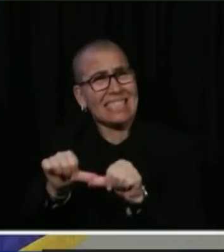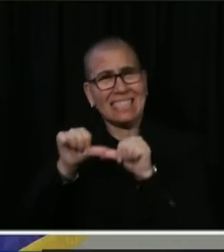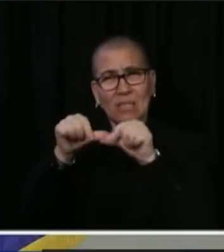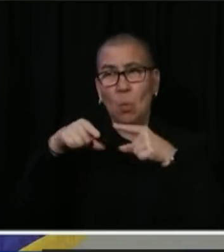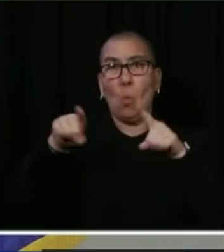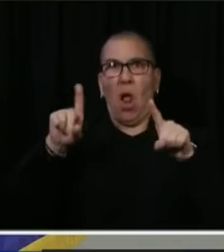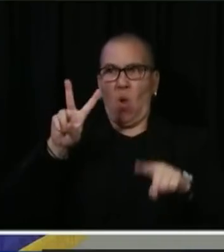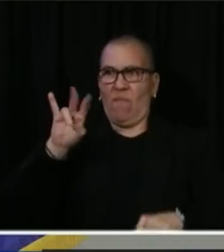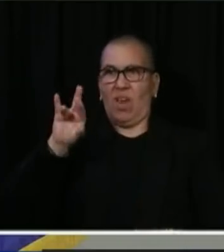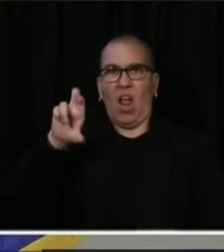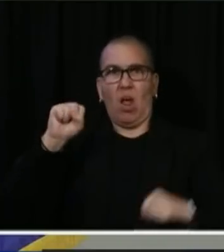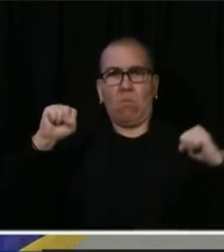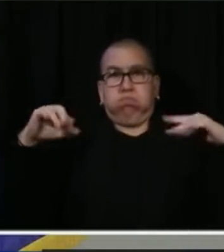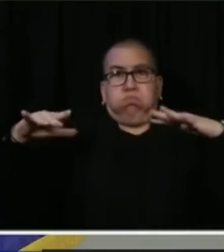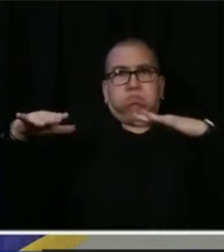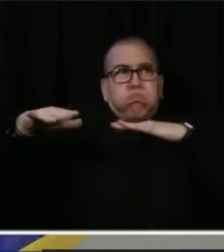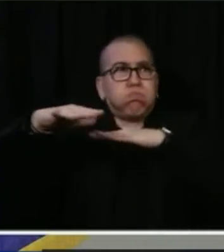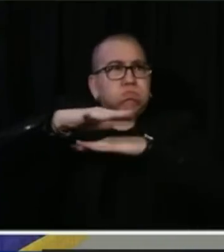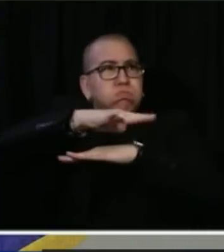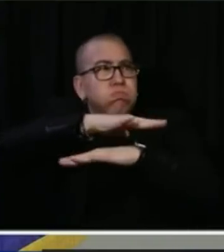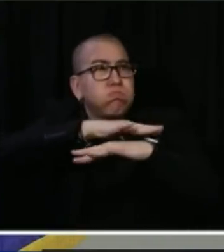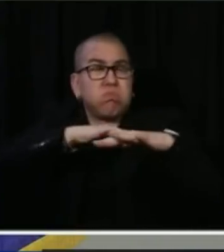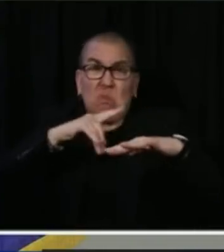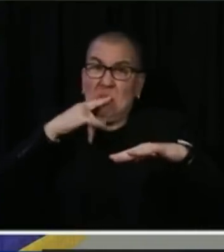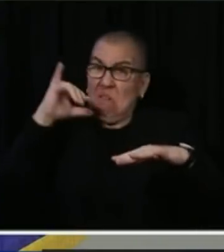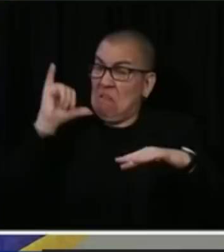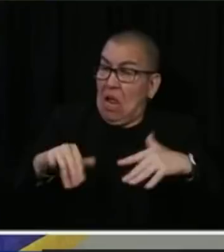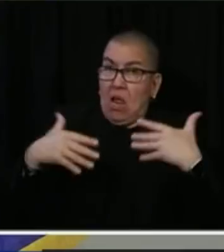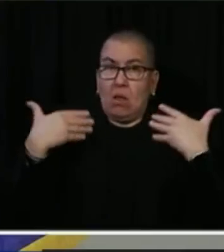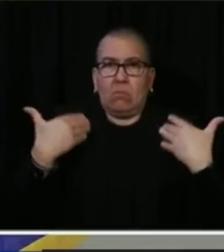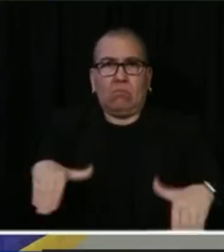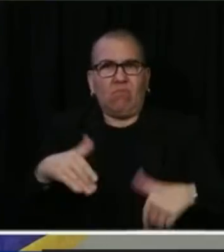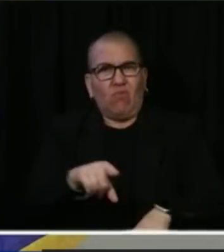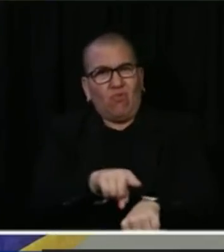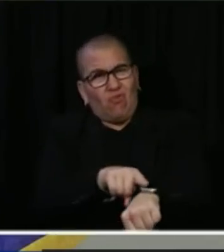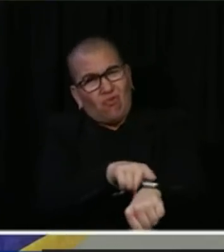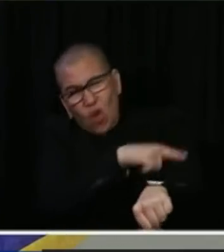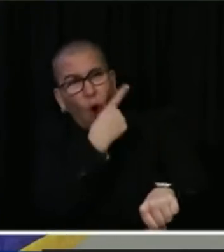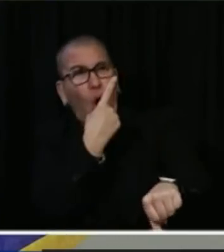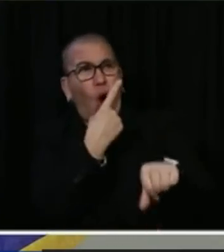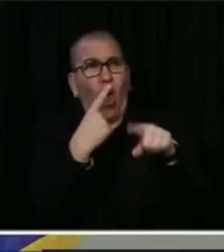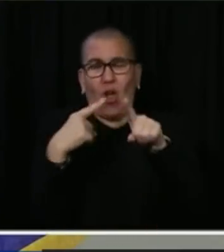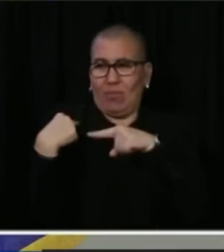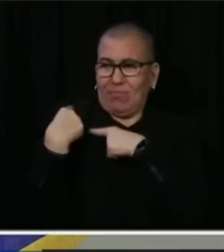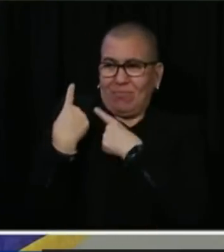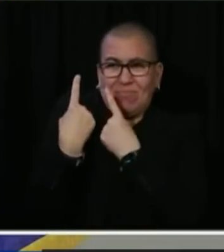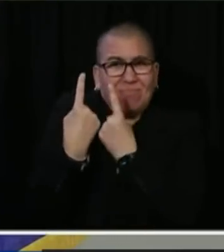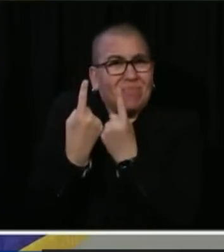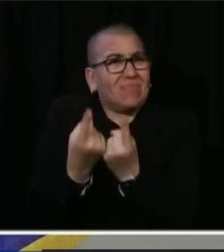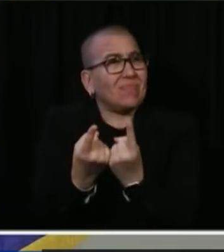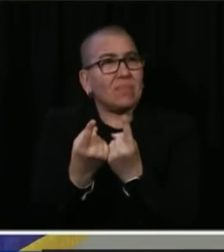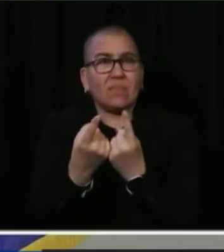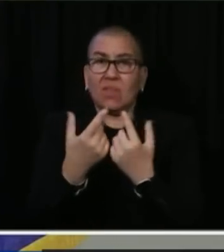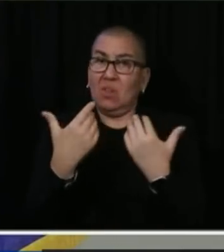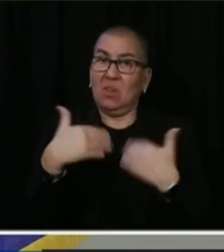HAVE BEEN THERE AND CHILDCARE PROVIDERS AND FOLKS WHO PROCESSED OUR FOOD OR WORKED AT THE GROCERY STORES.